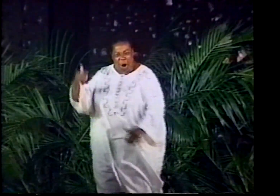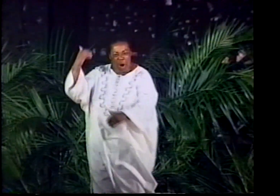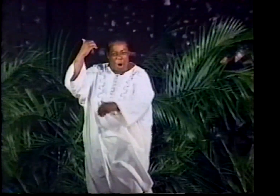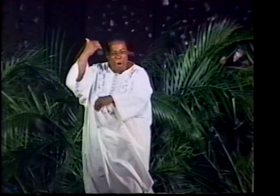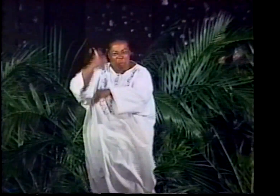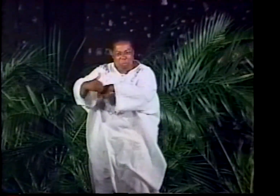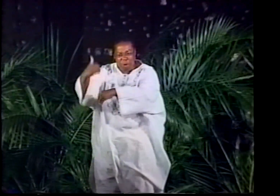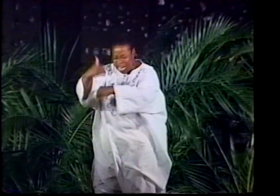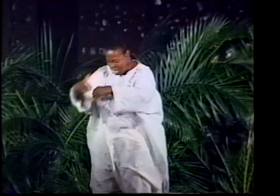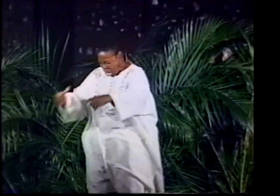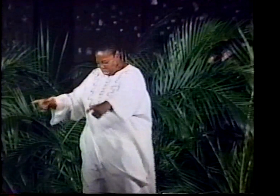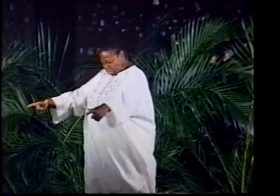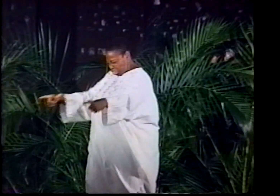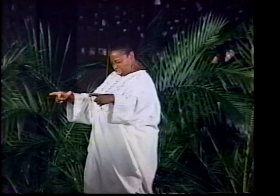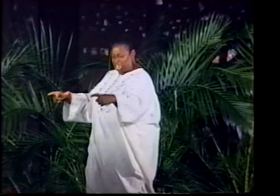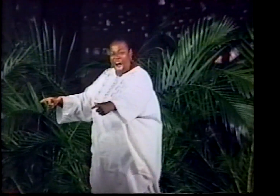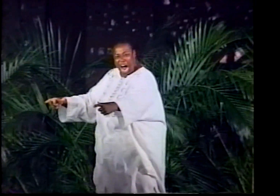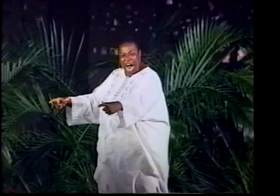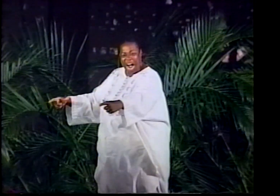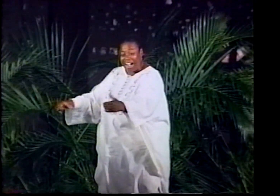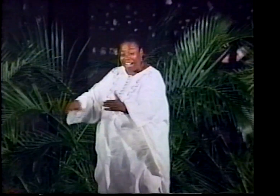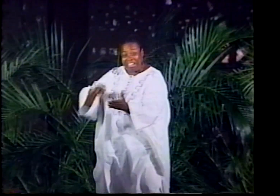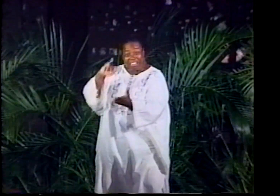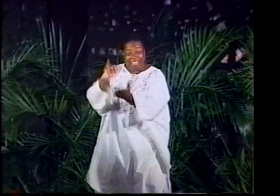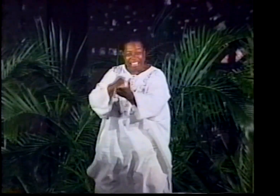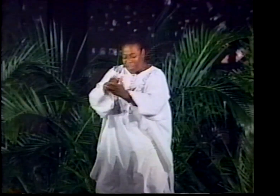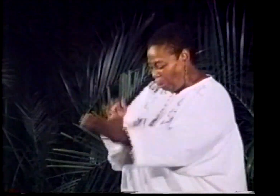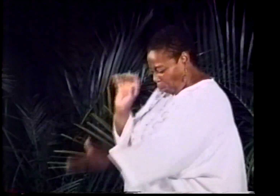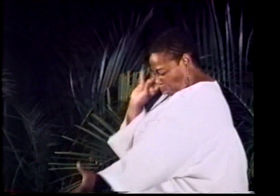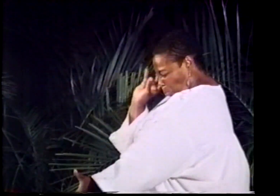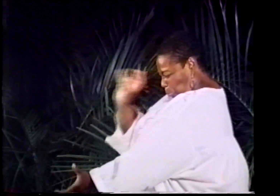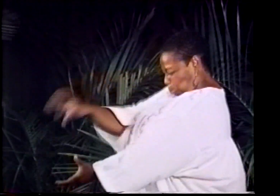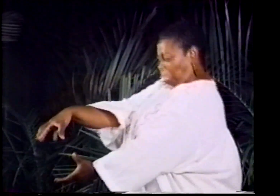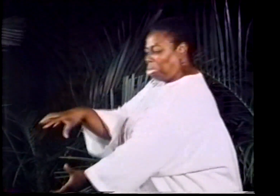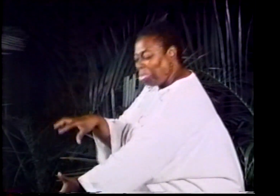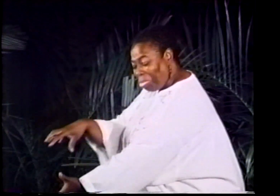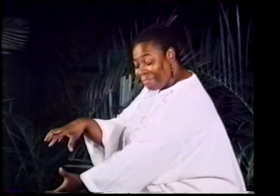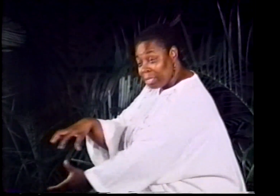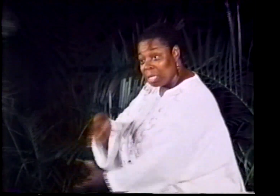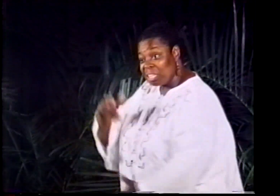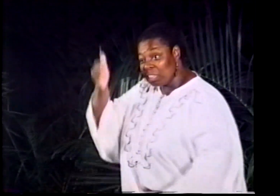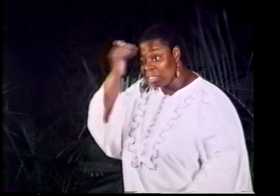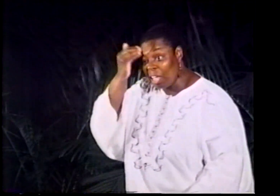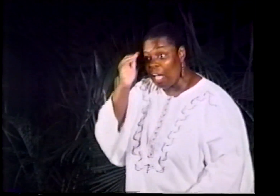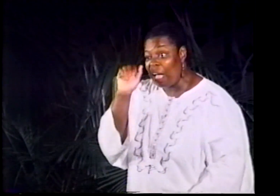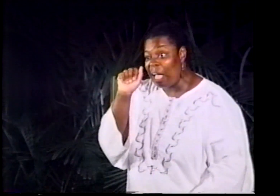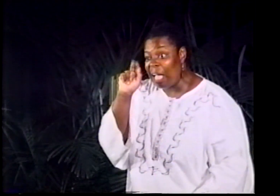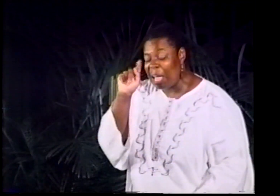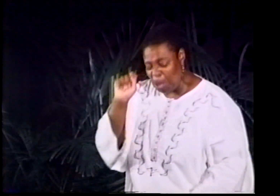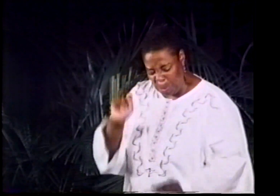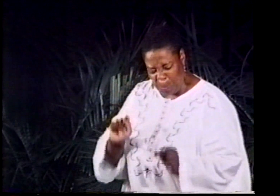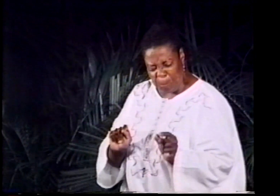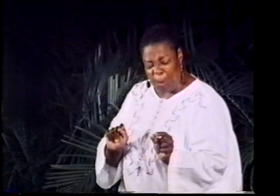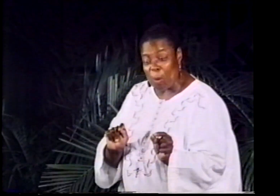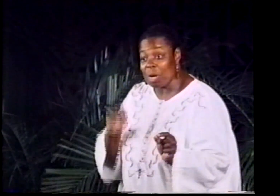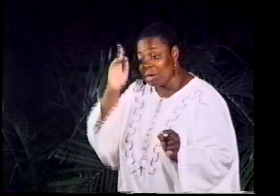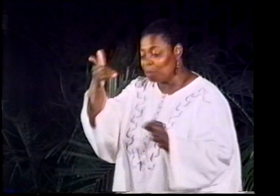A huge, gigantic bread crumb.